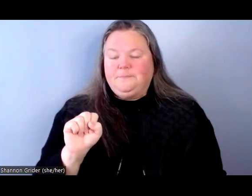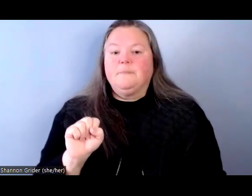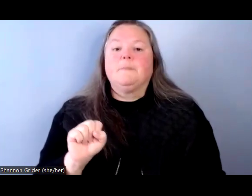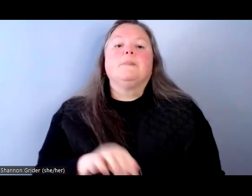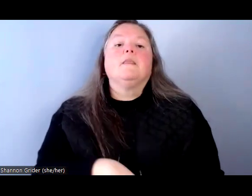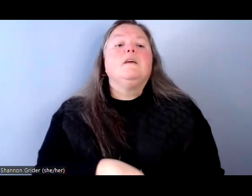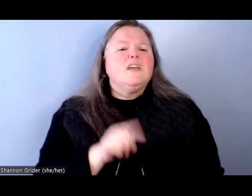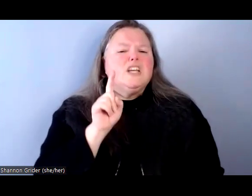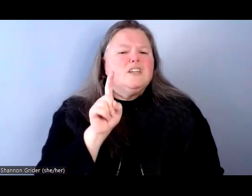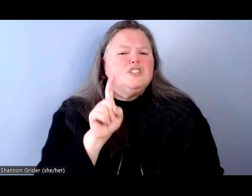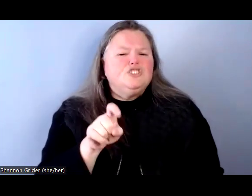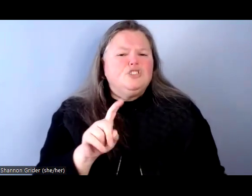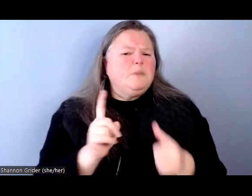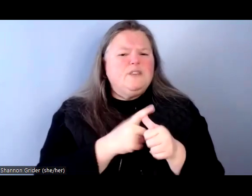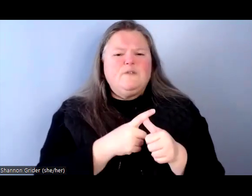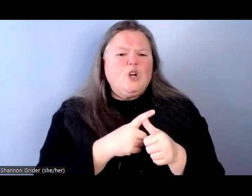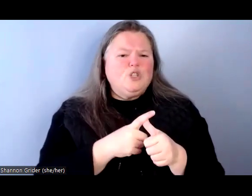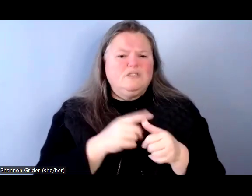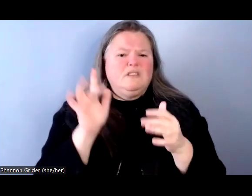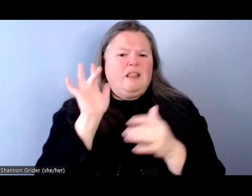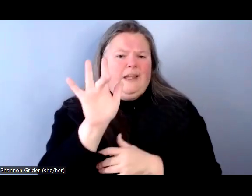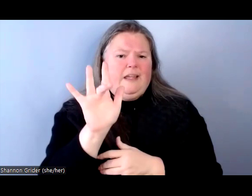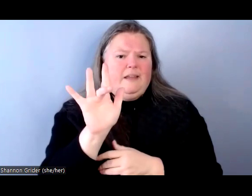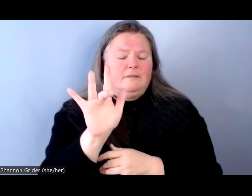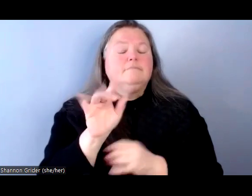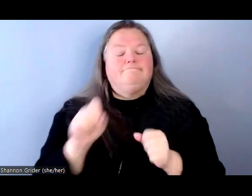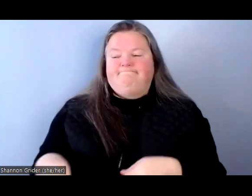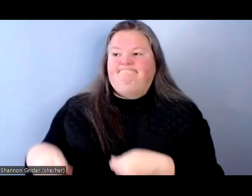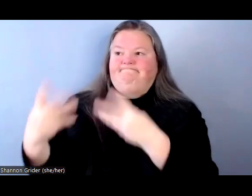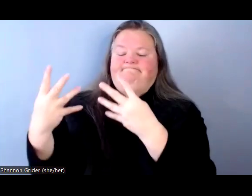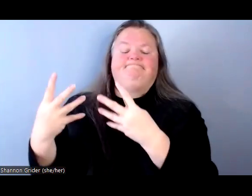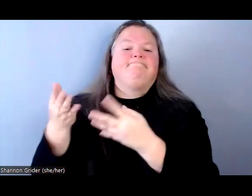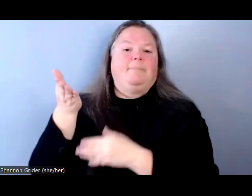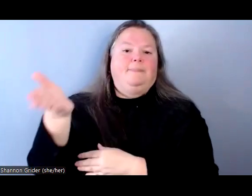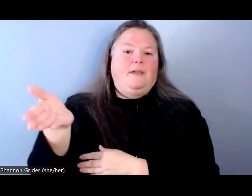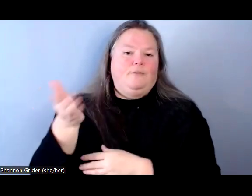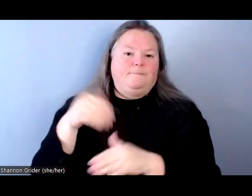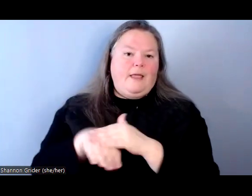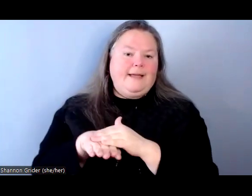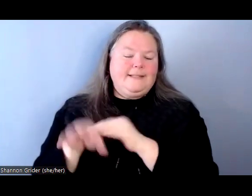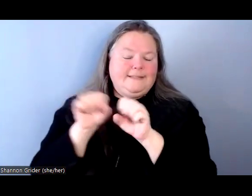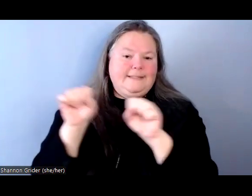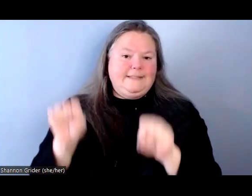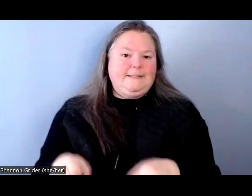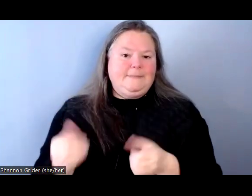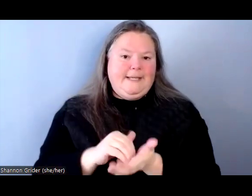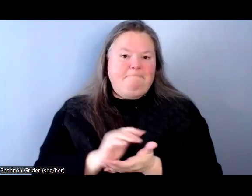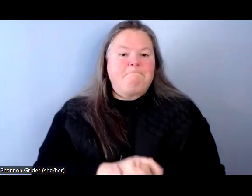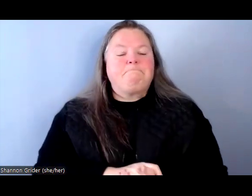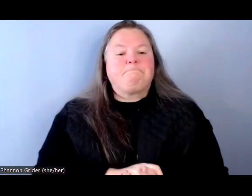and it should be the first link that you can access in the search results.